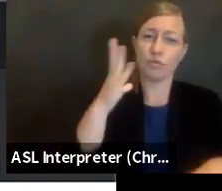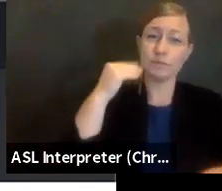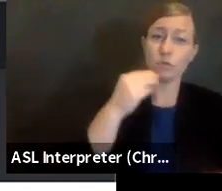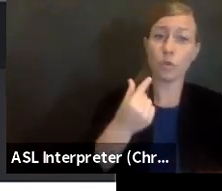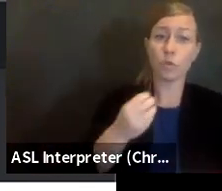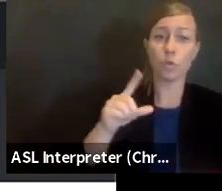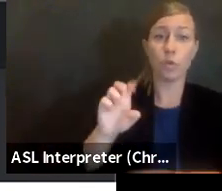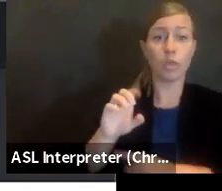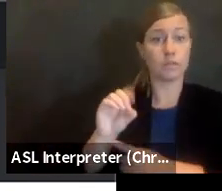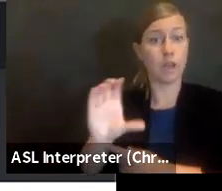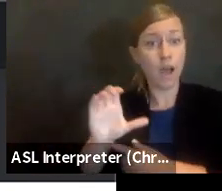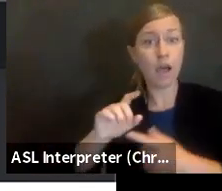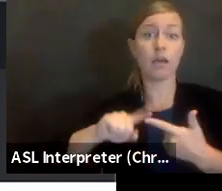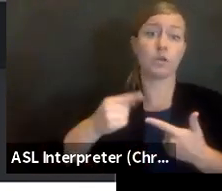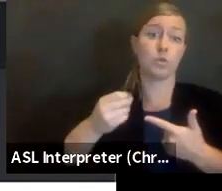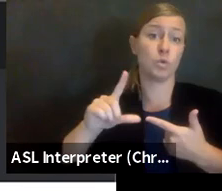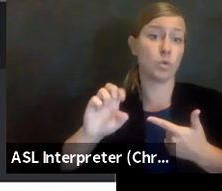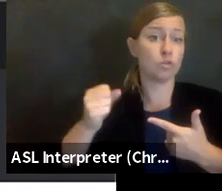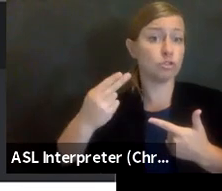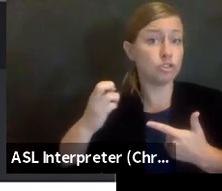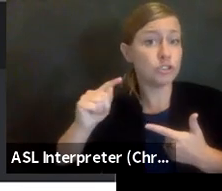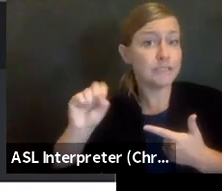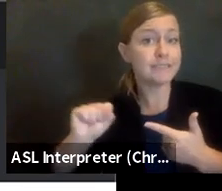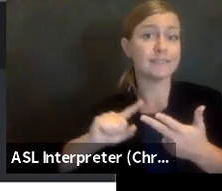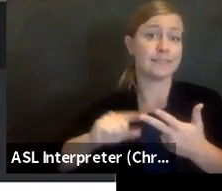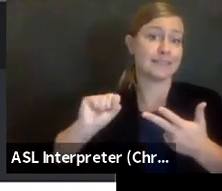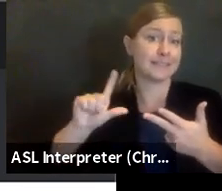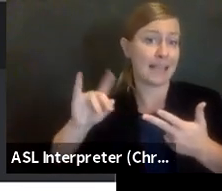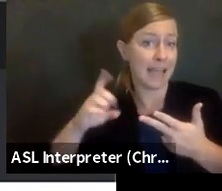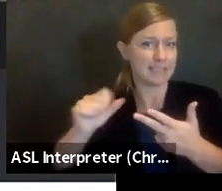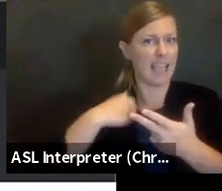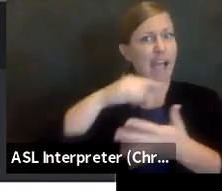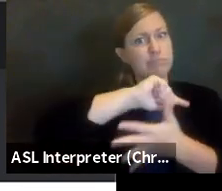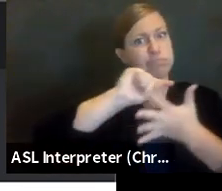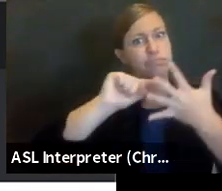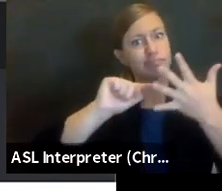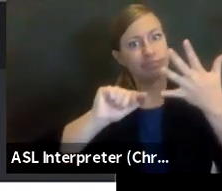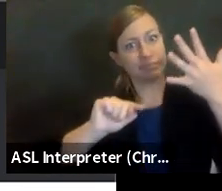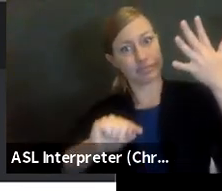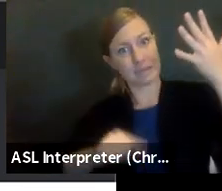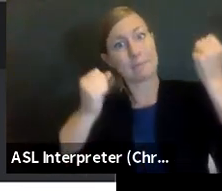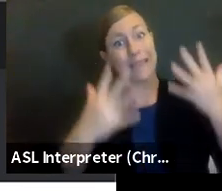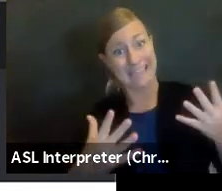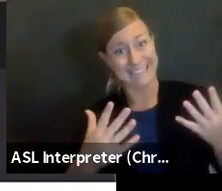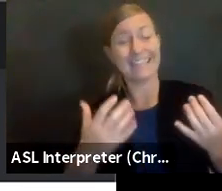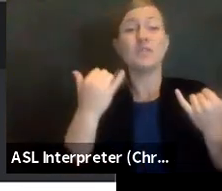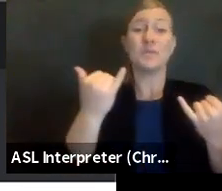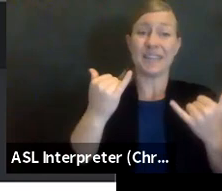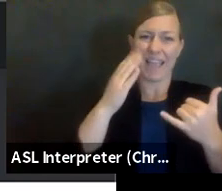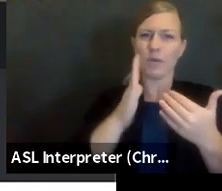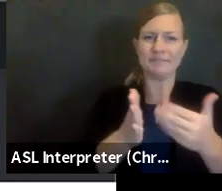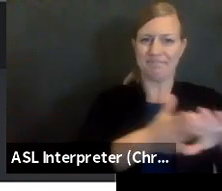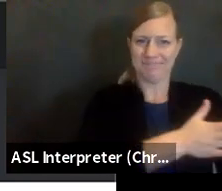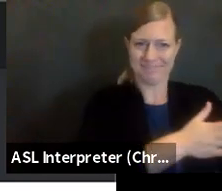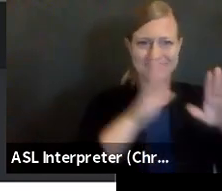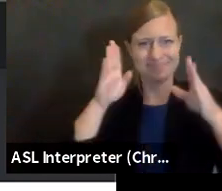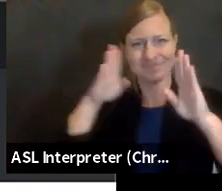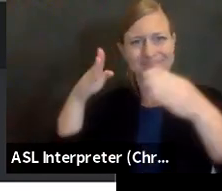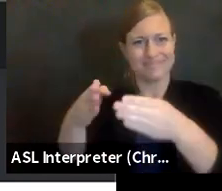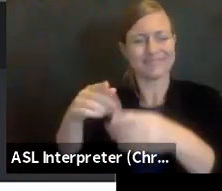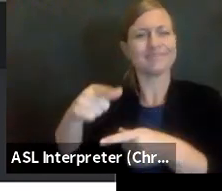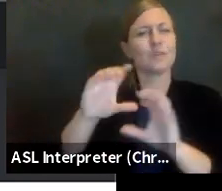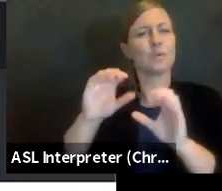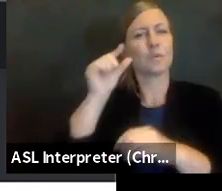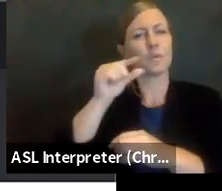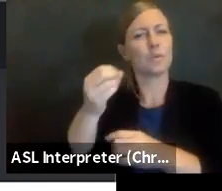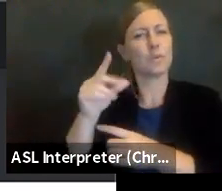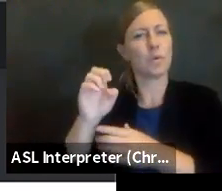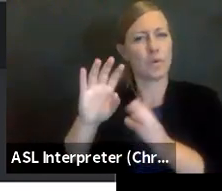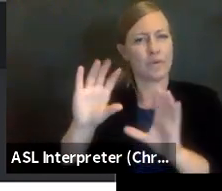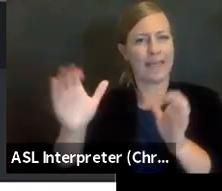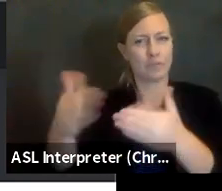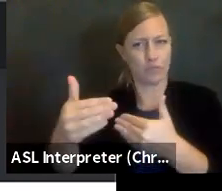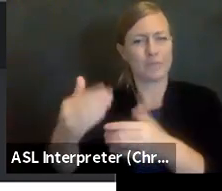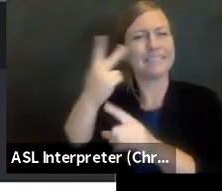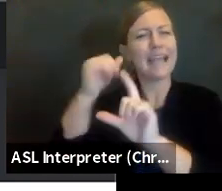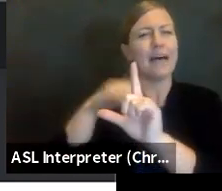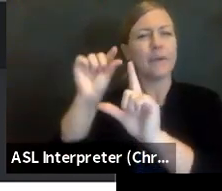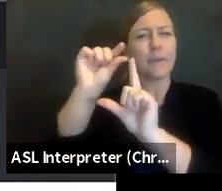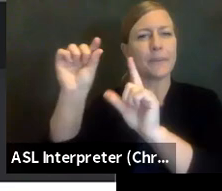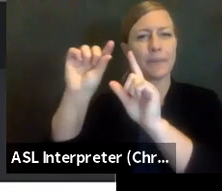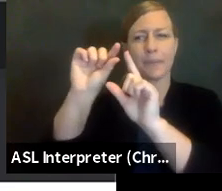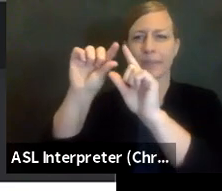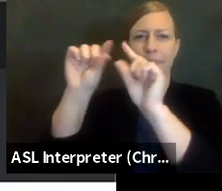ESD 112 - Katherine Livick: But we're going to access classroom today and we're going to use this app launcher right here. I think that's the official name. I like to call it the waffle because I like food. Some people call it the Rubik's Cube.